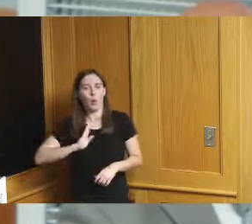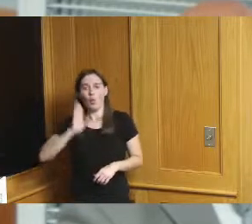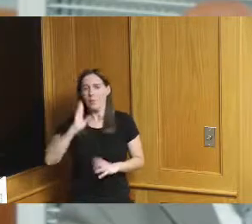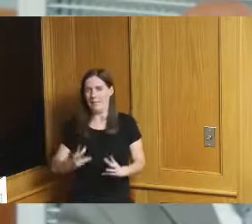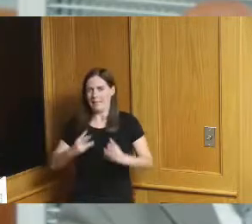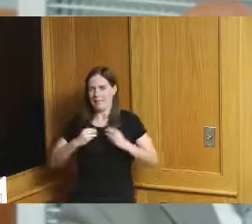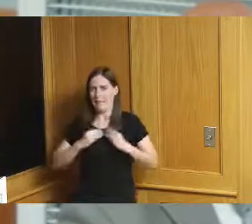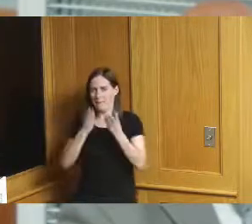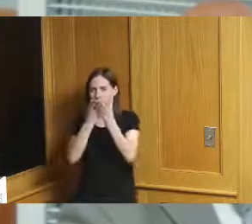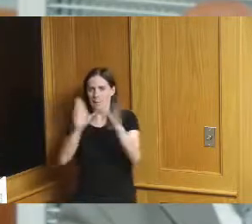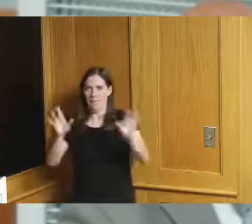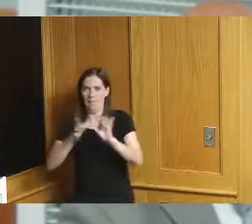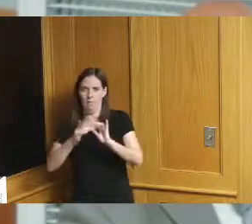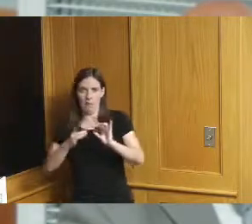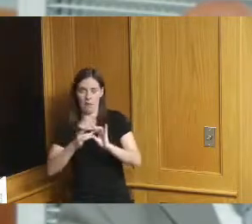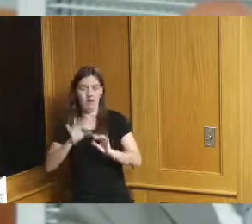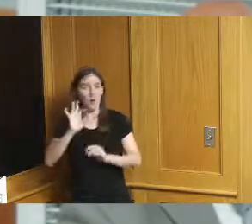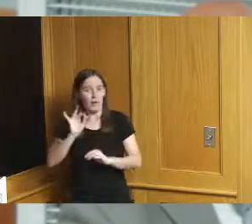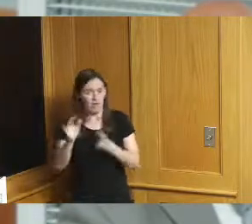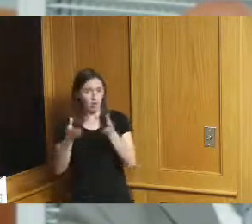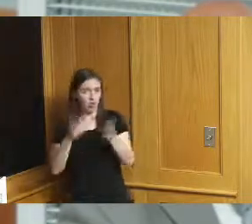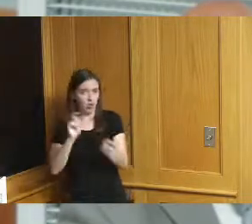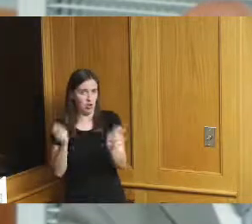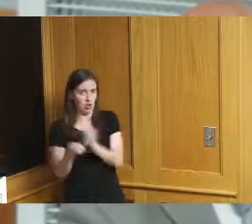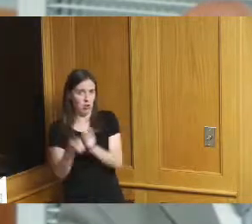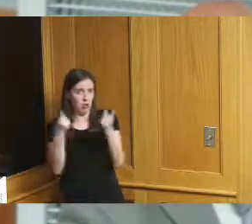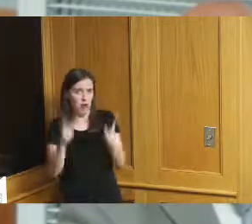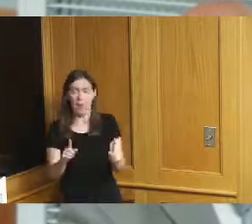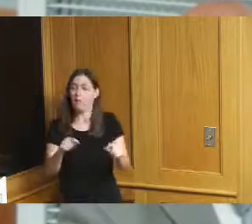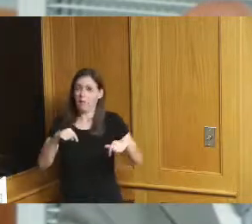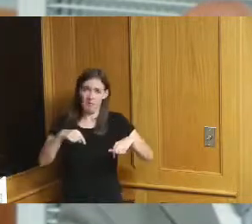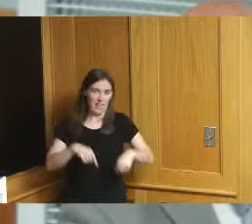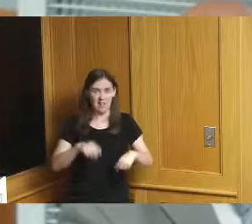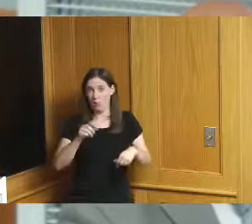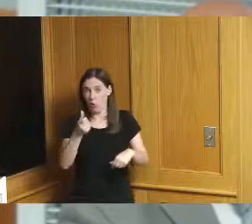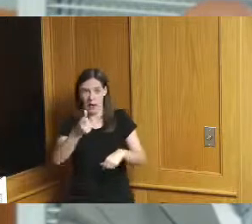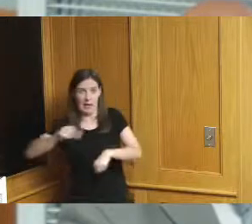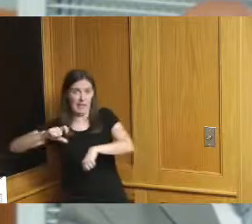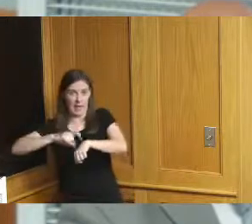so whenever we do a service change it isn't just for this anytime we do a service change if it's